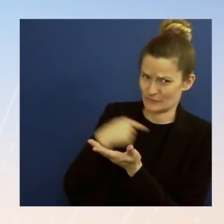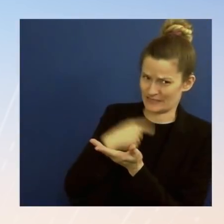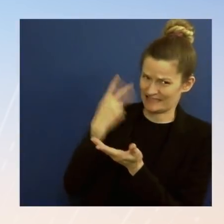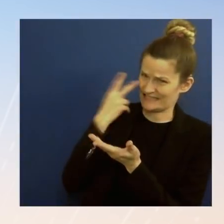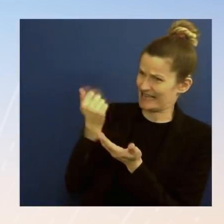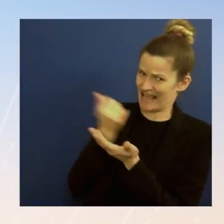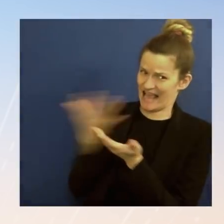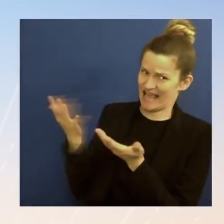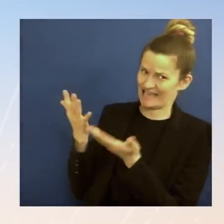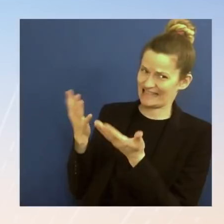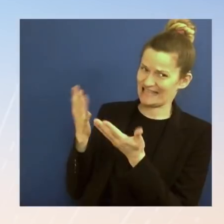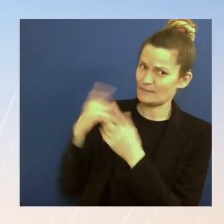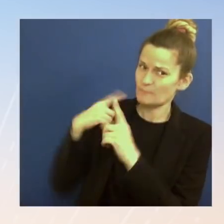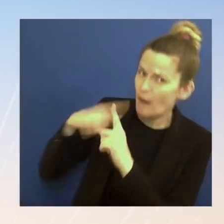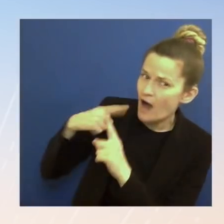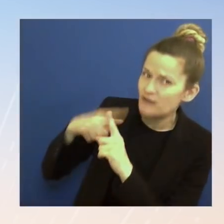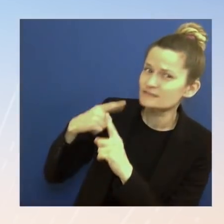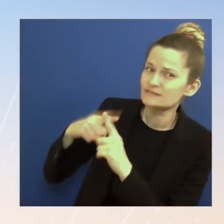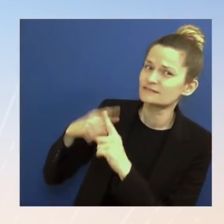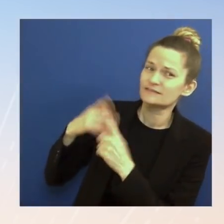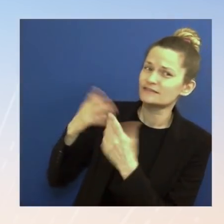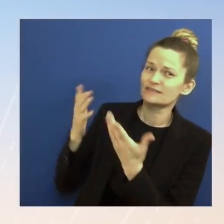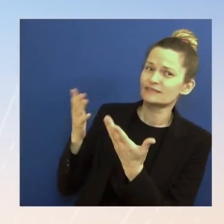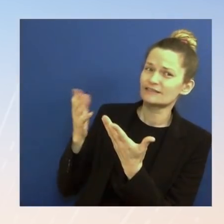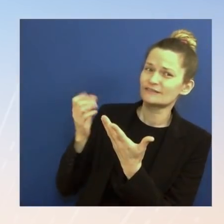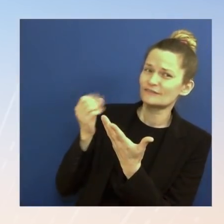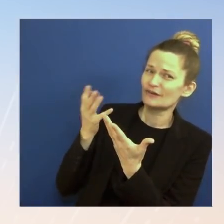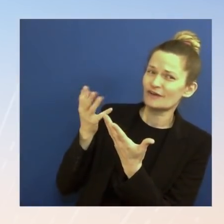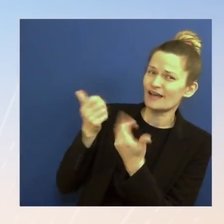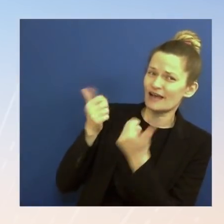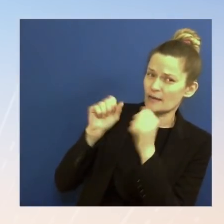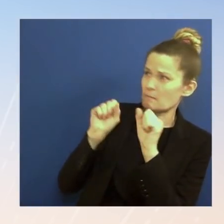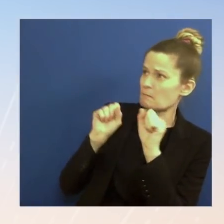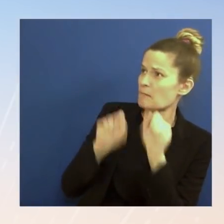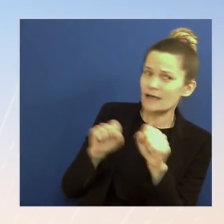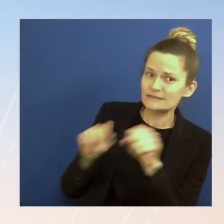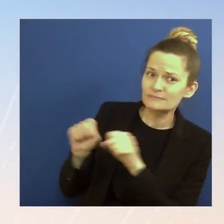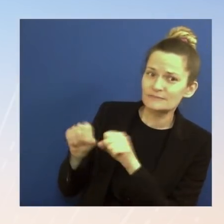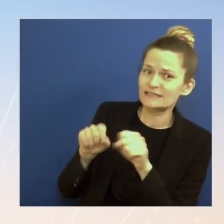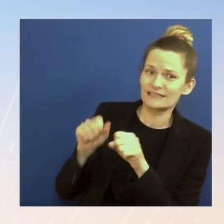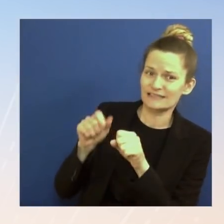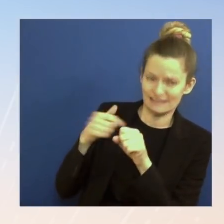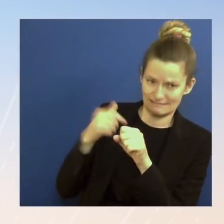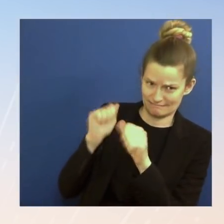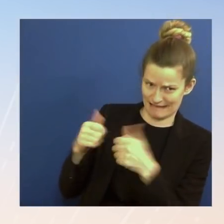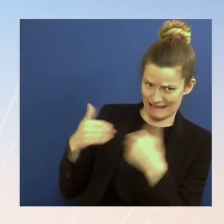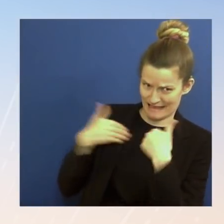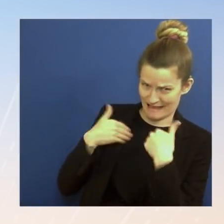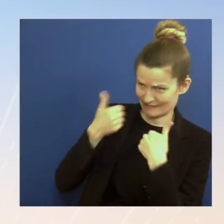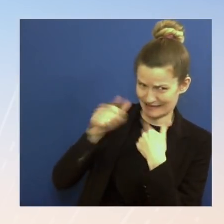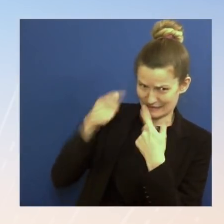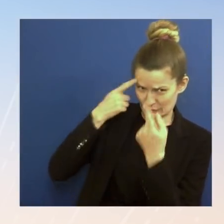And which carrots and which sticks do you think Putin is most responding to, if that's the case -- Ms. Psaki: Sure.